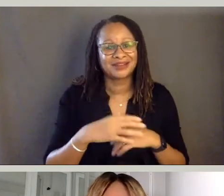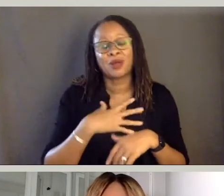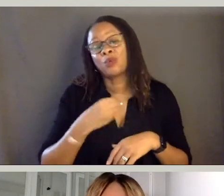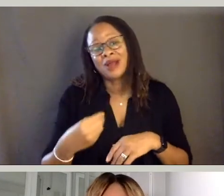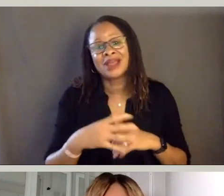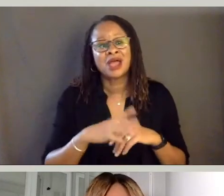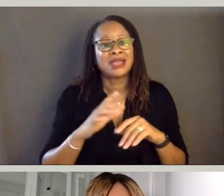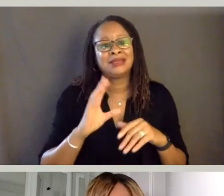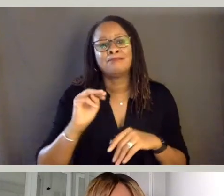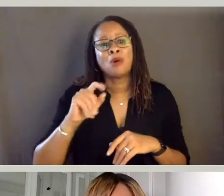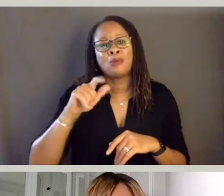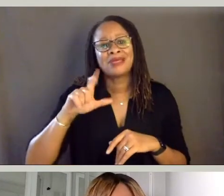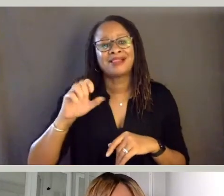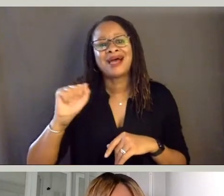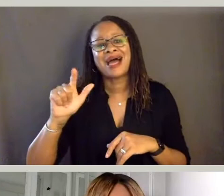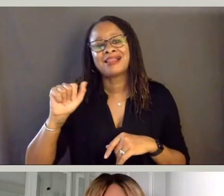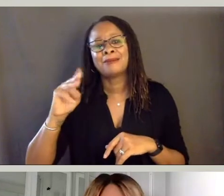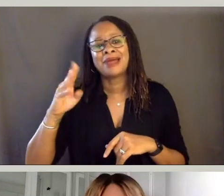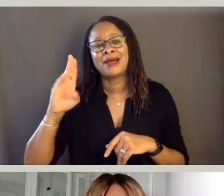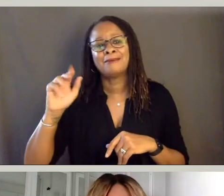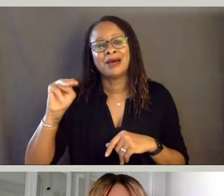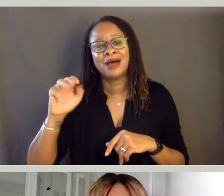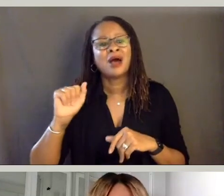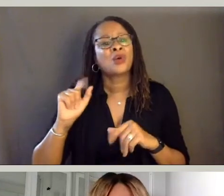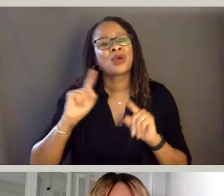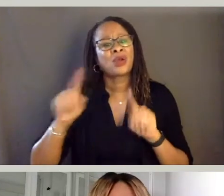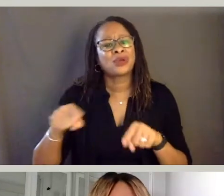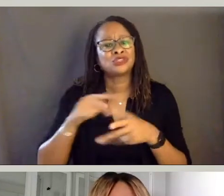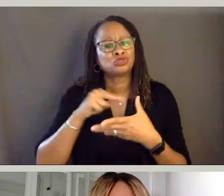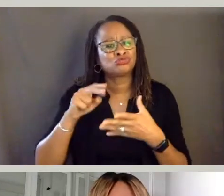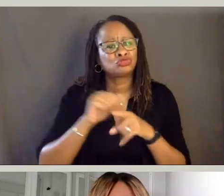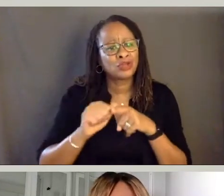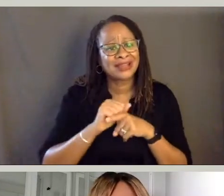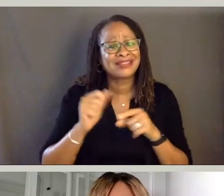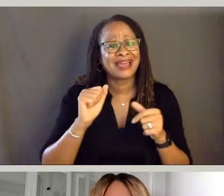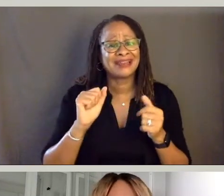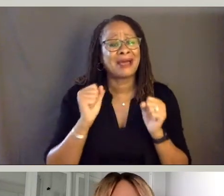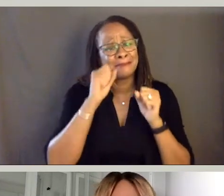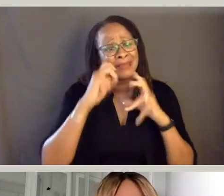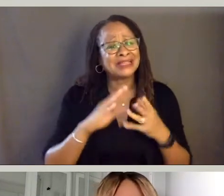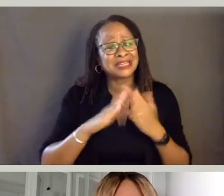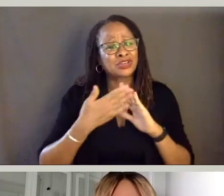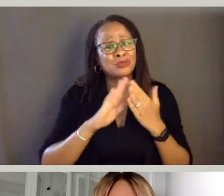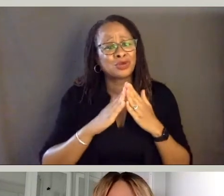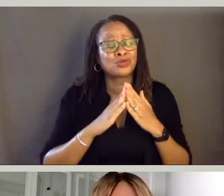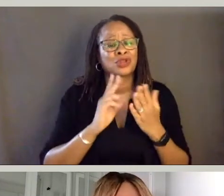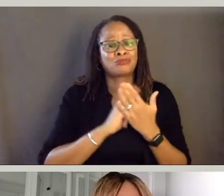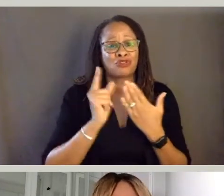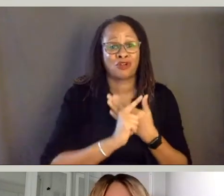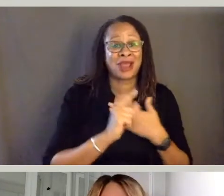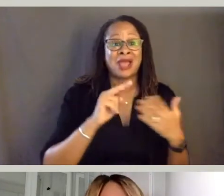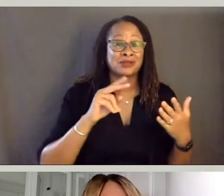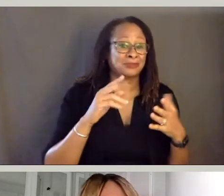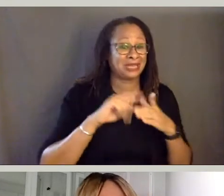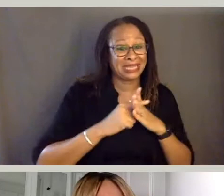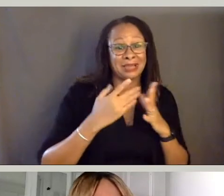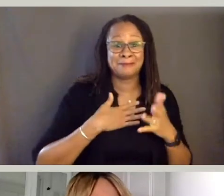So, how that that amazing community program was the beginning of my dance training and that dance training took me to the Alabama School